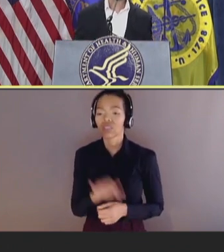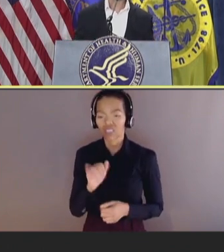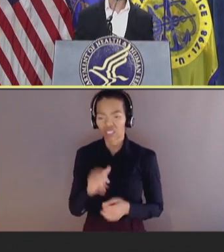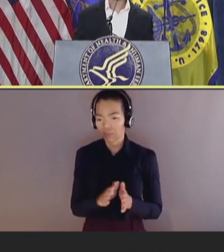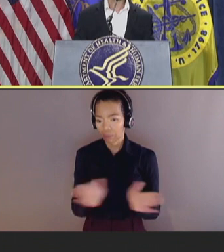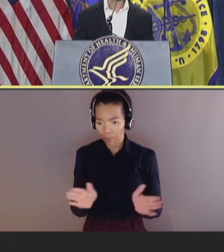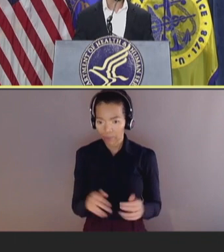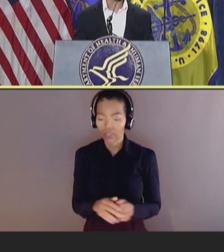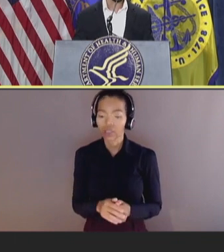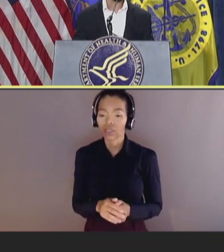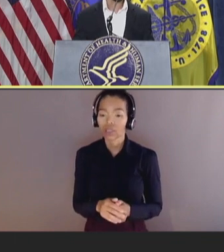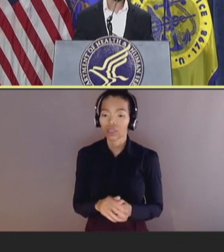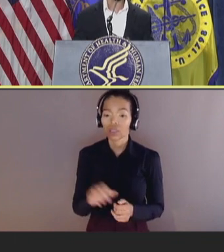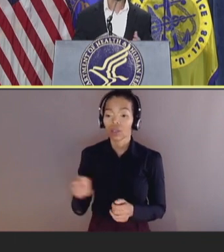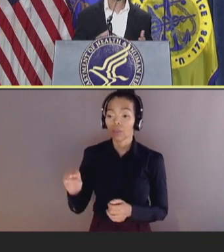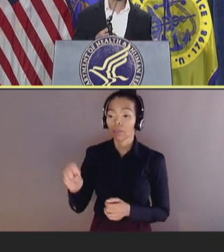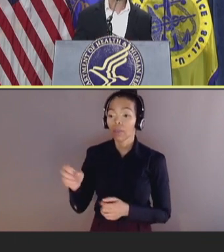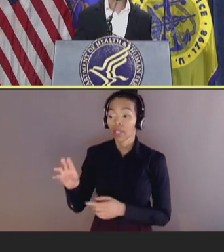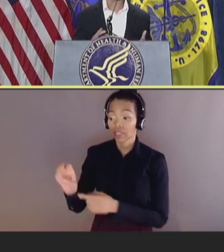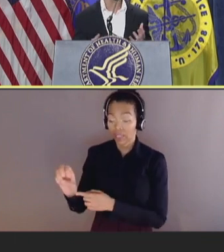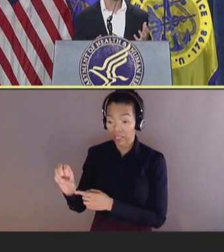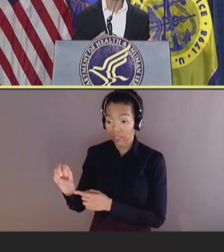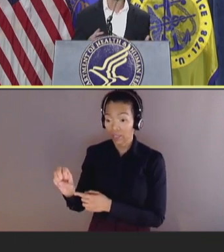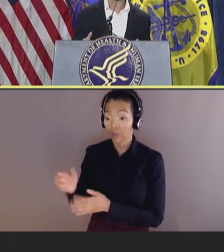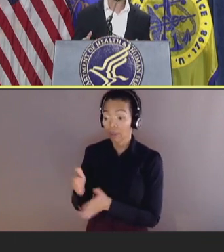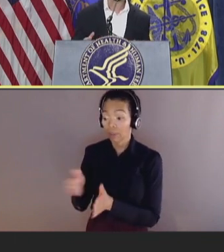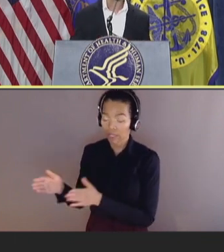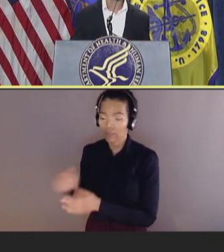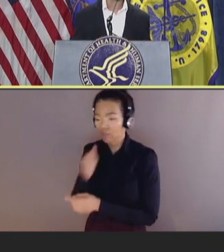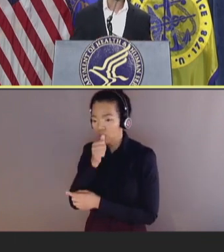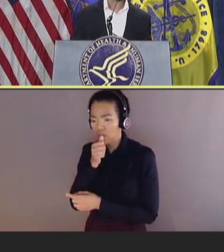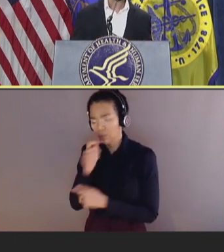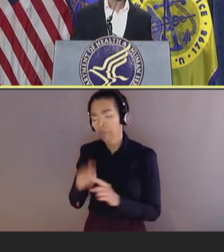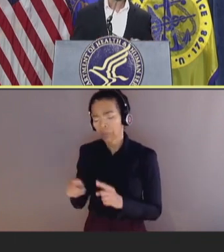those rates are private. However, it's generally assumed that they're similar.